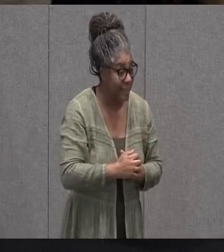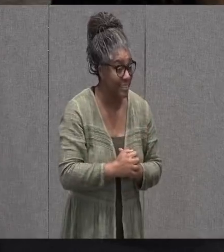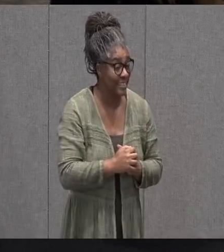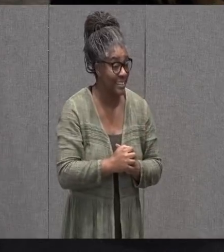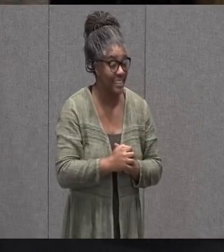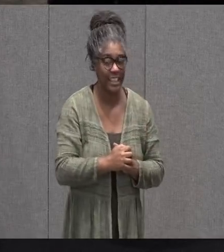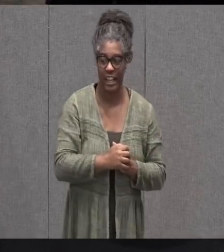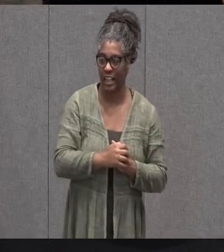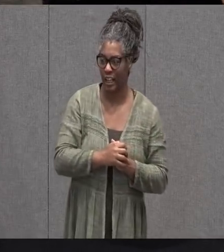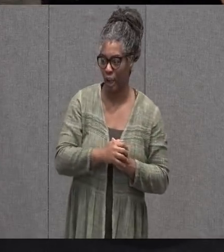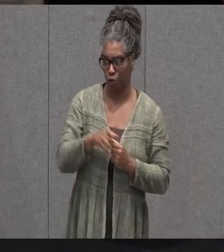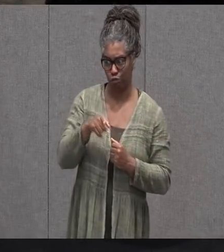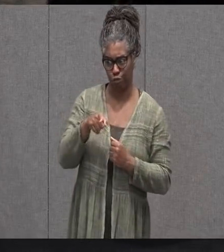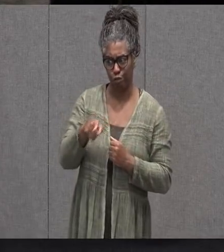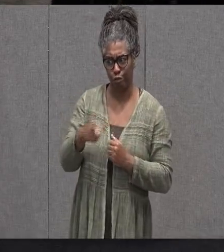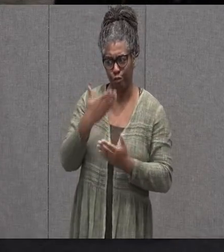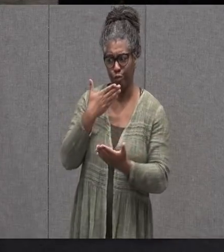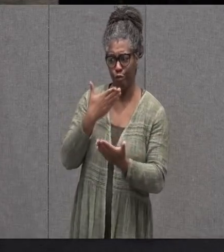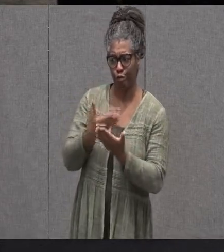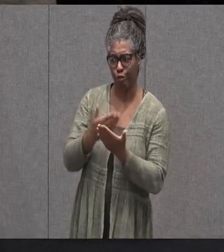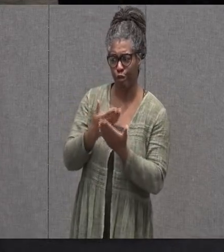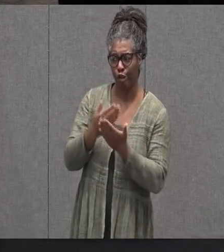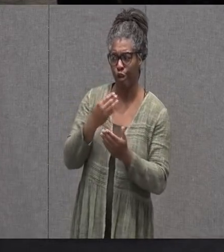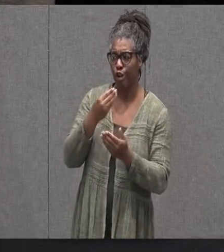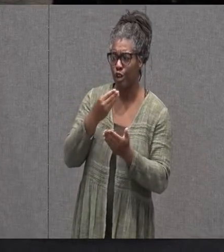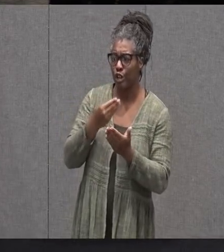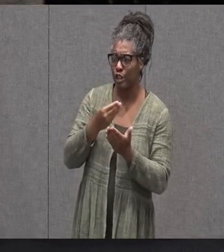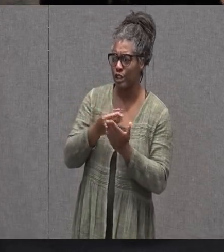"You're quite a shopper," said Mr. Hopper.